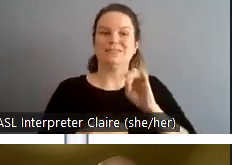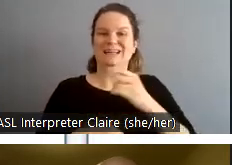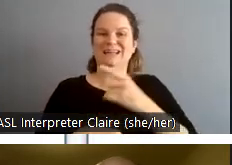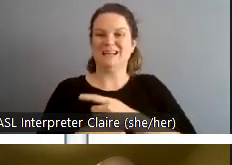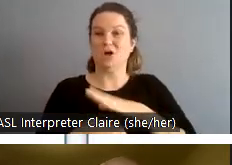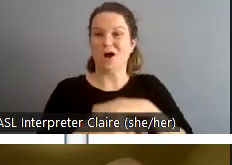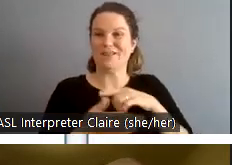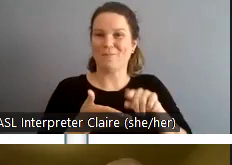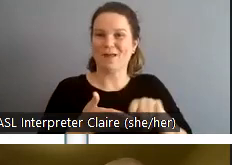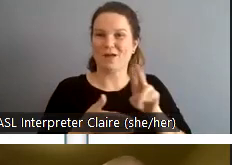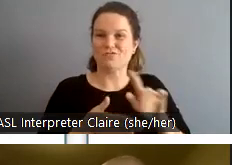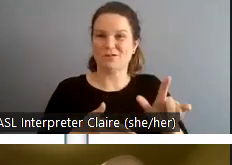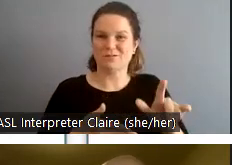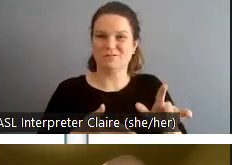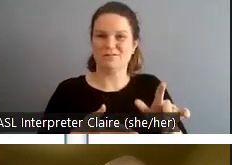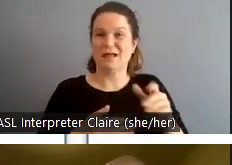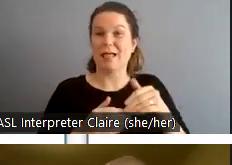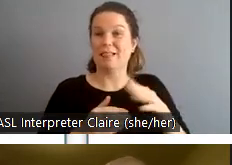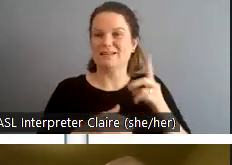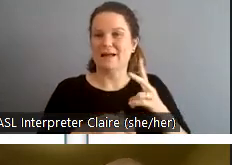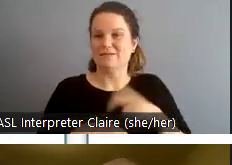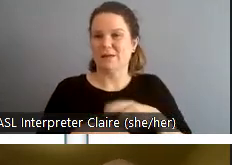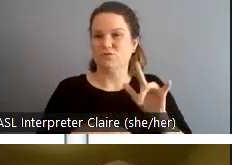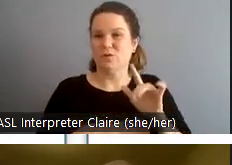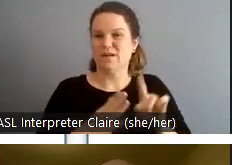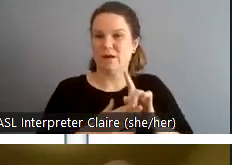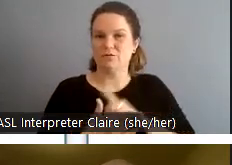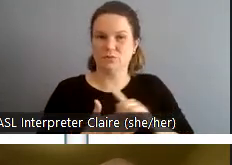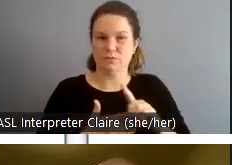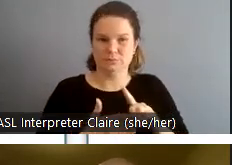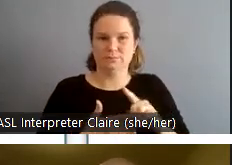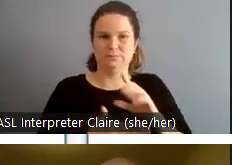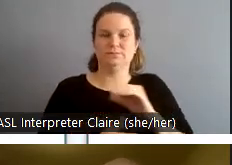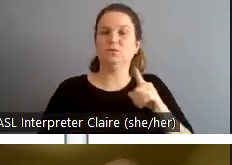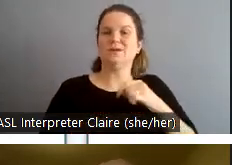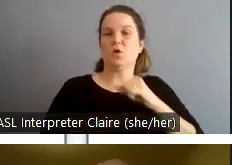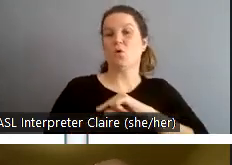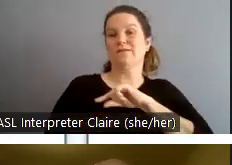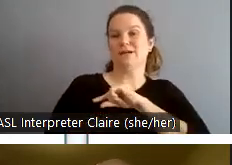about half time, so 25 hours a week,